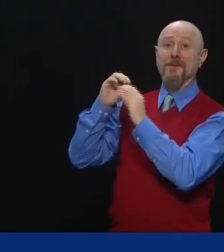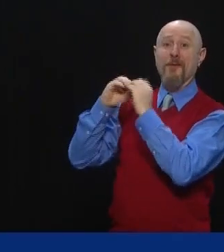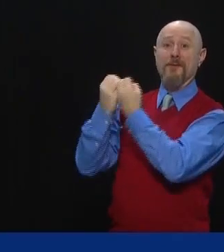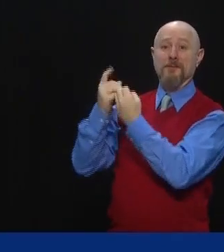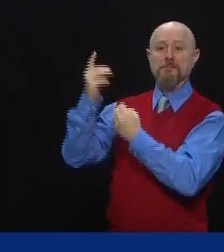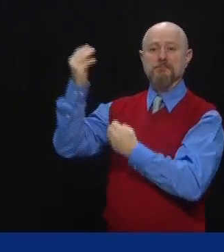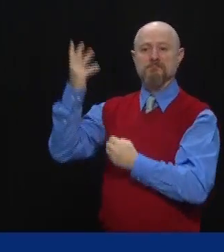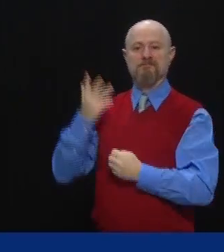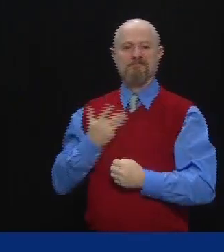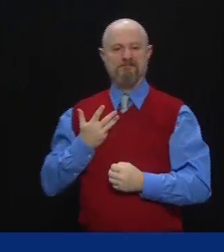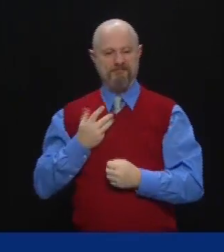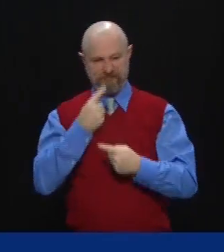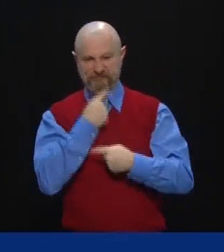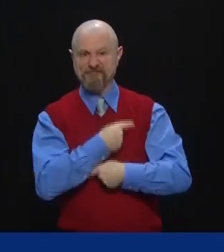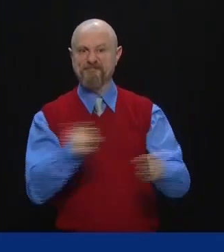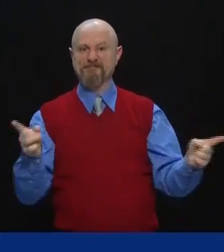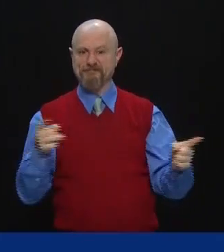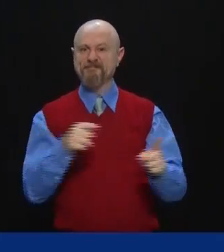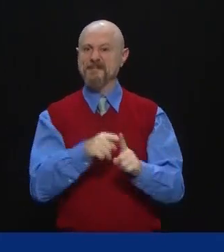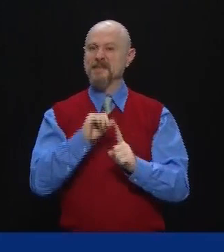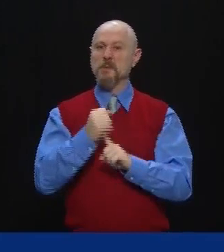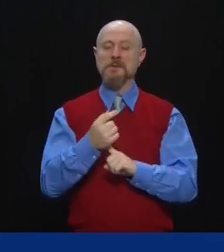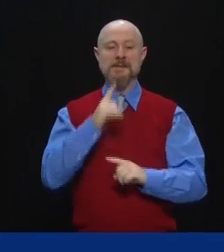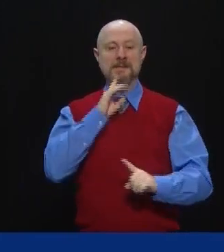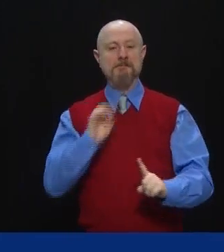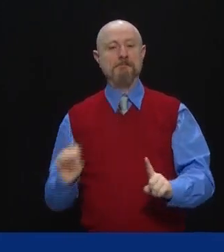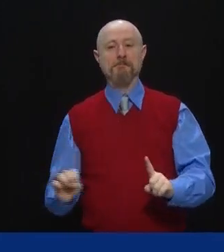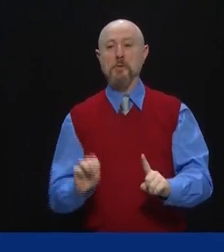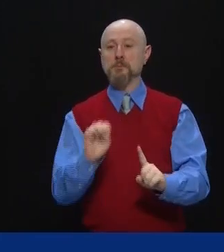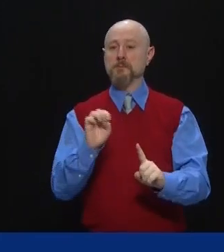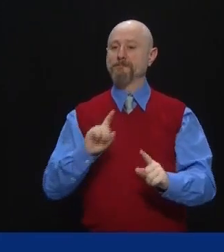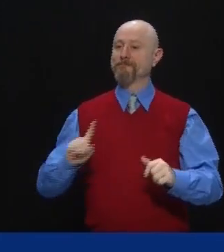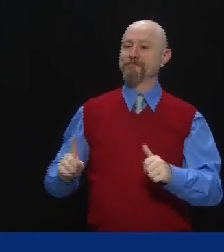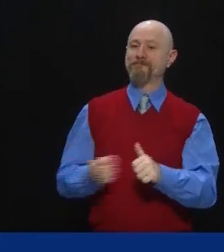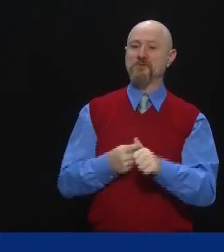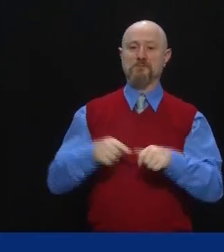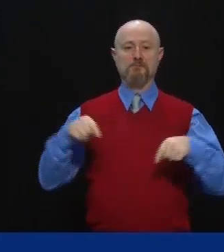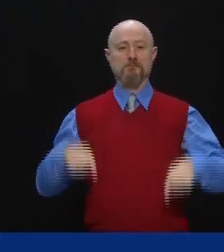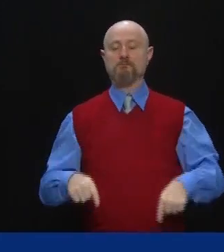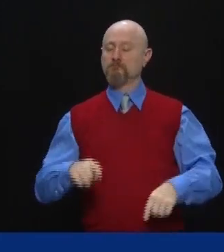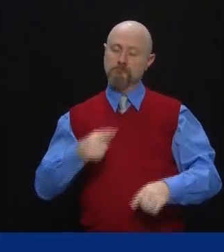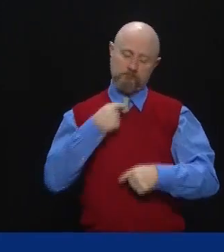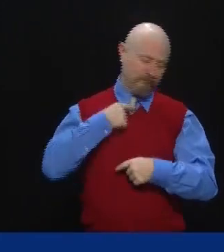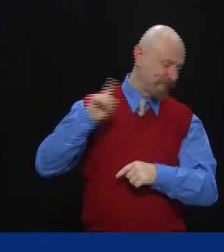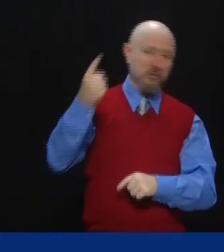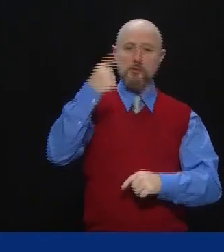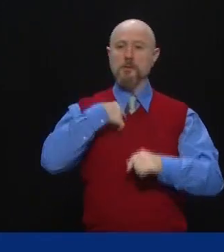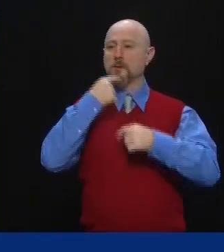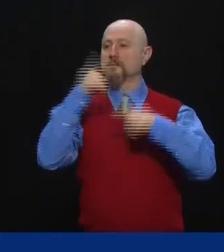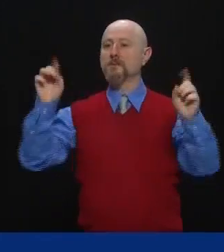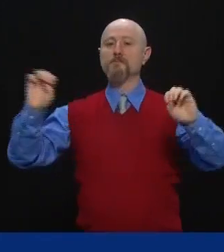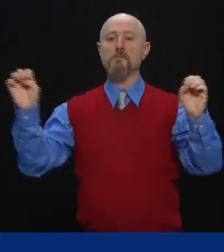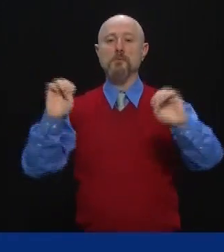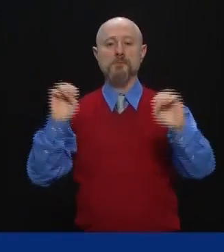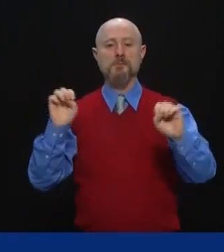IDENTIFIED, BY THE WORLD HEALTH ORGANIZATION ON NOVEMBER 2 th LITERALLY WE DECLARED A STATE OF EMERGENCY HERE IN THE STATE OF